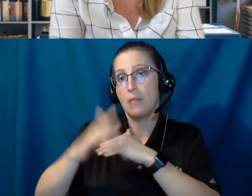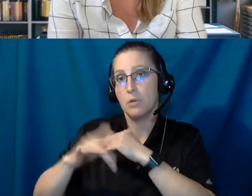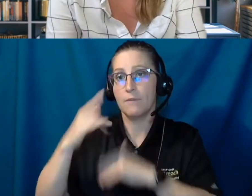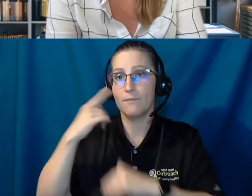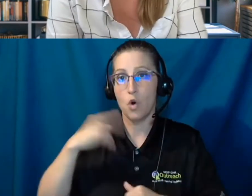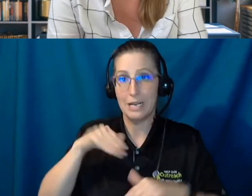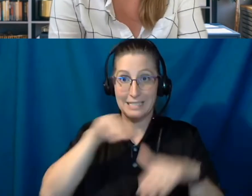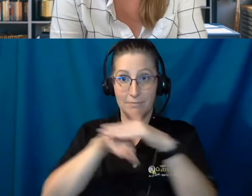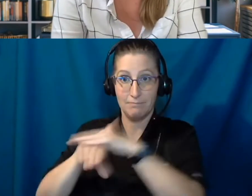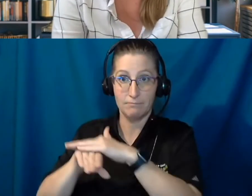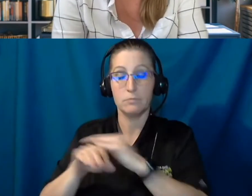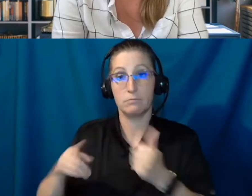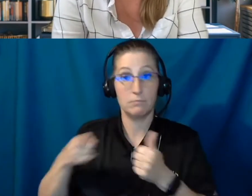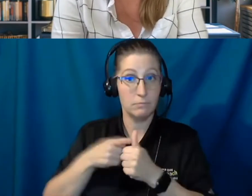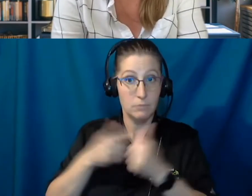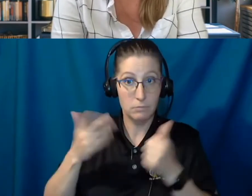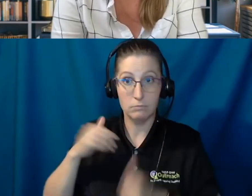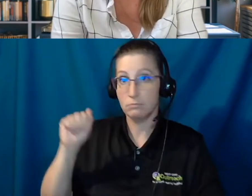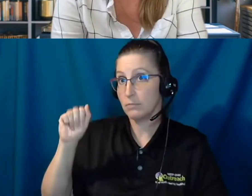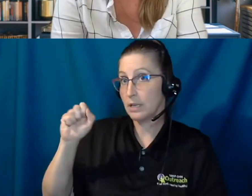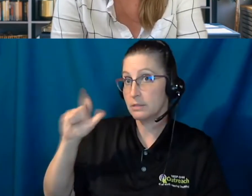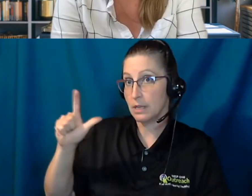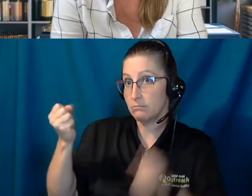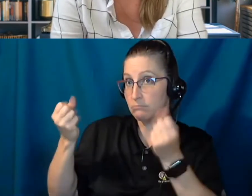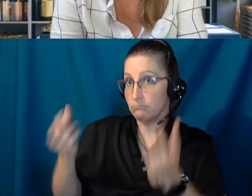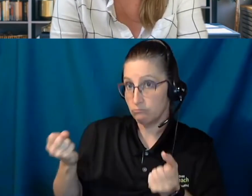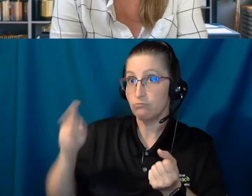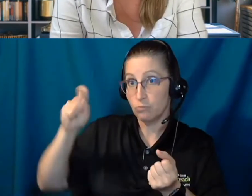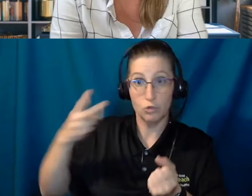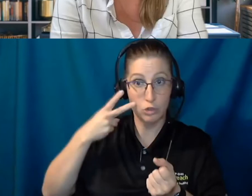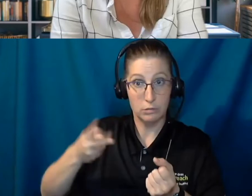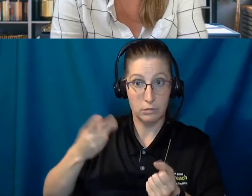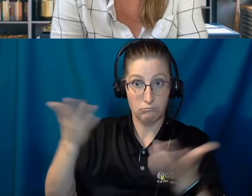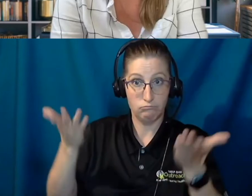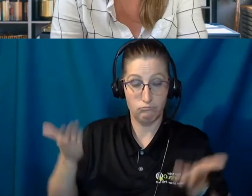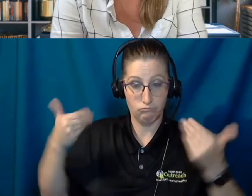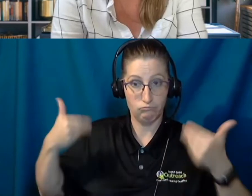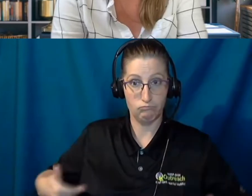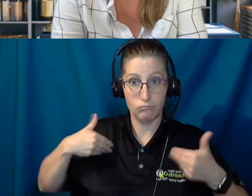ASL interpretation available, which you should see on your screen now. We also have closed